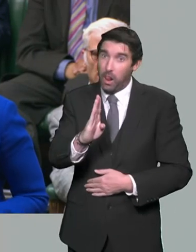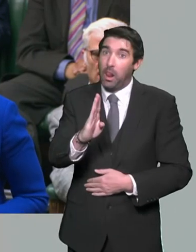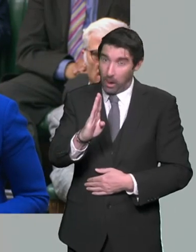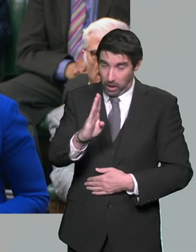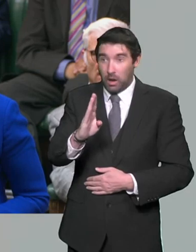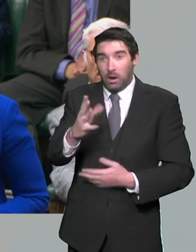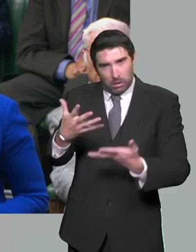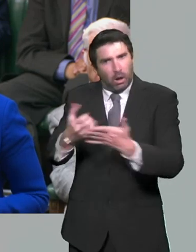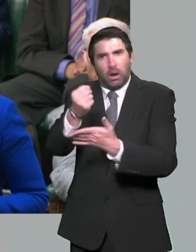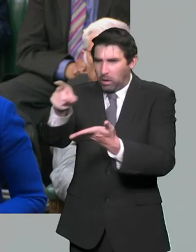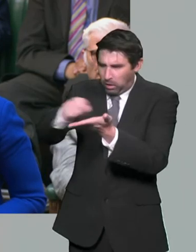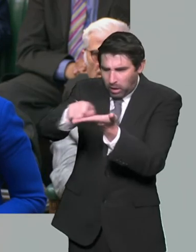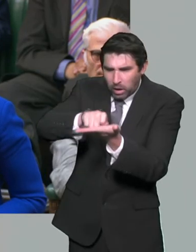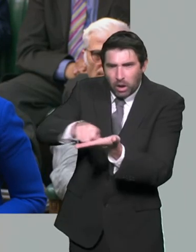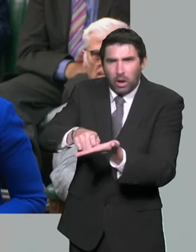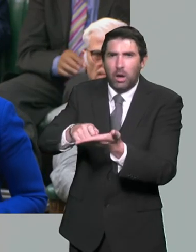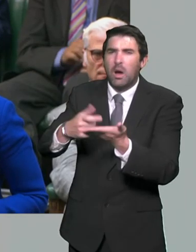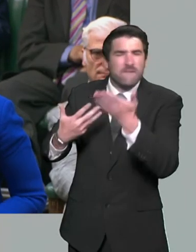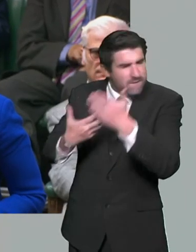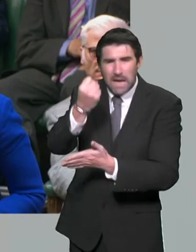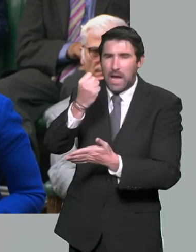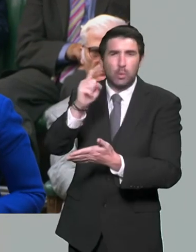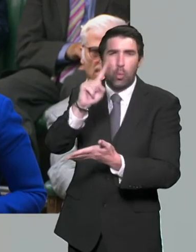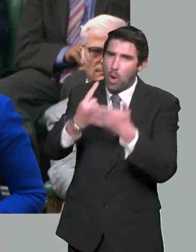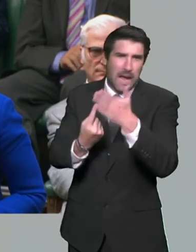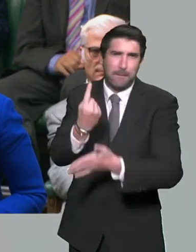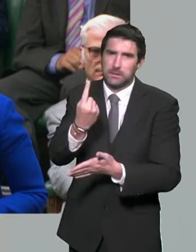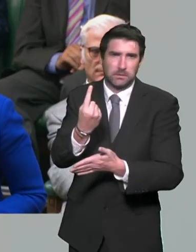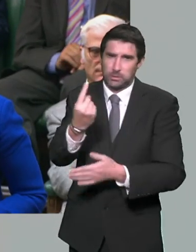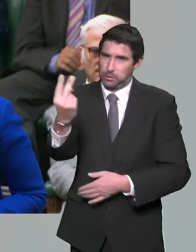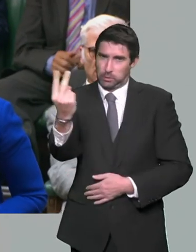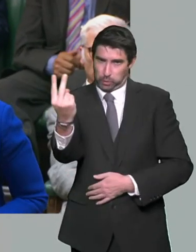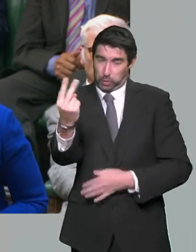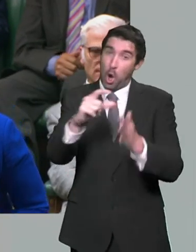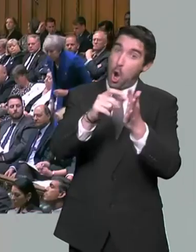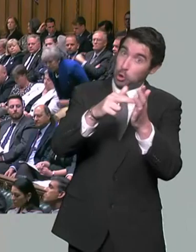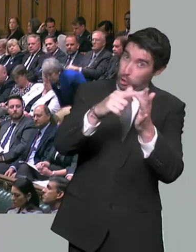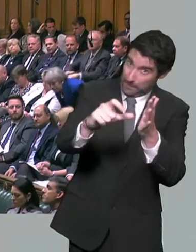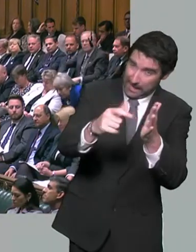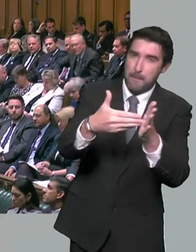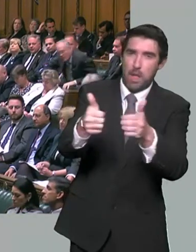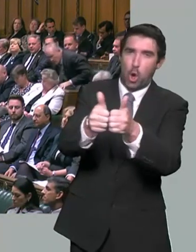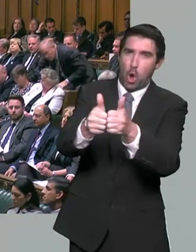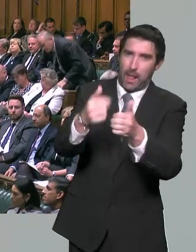necessary to uncover the truth and find out what has happened to Dom and Bruno?